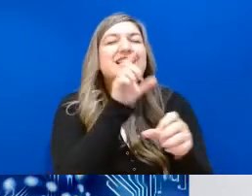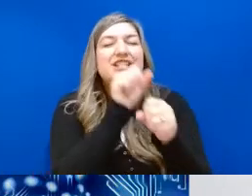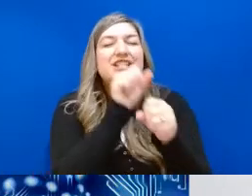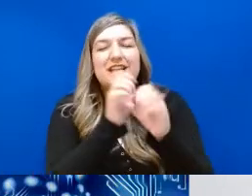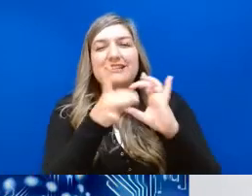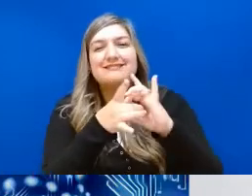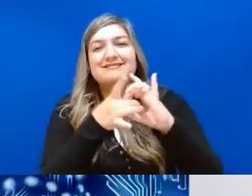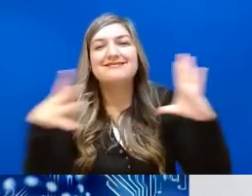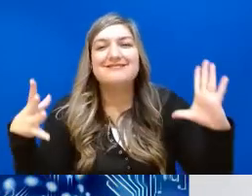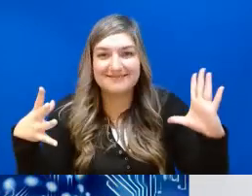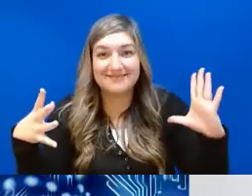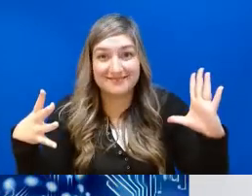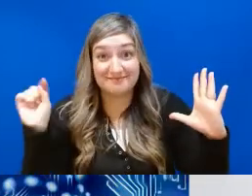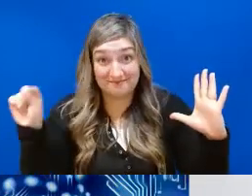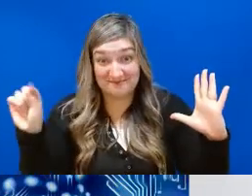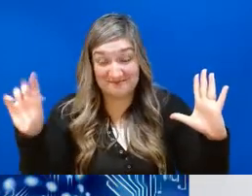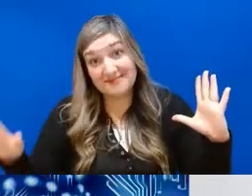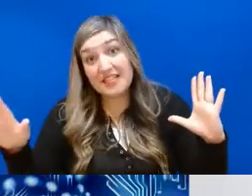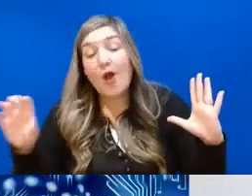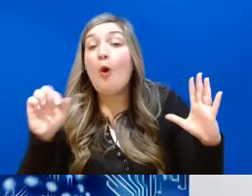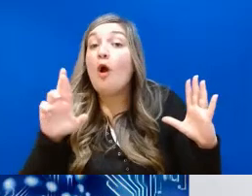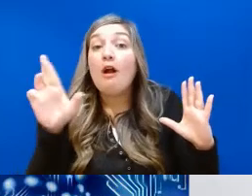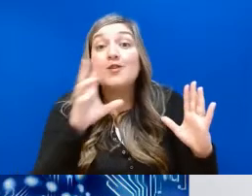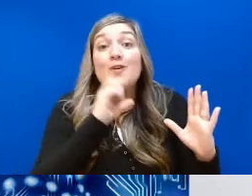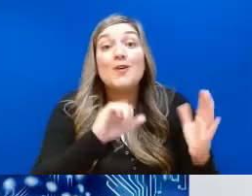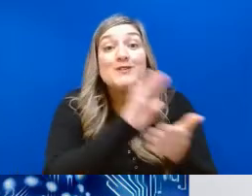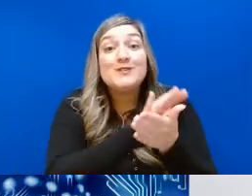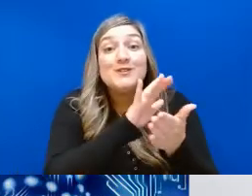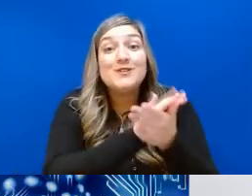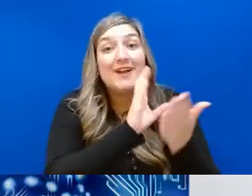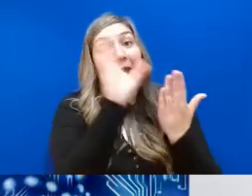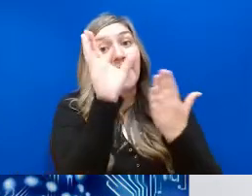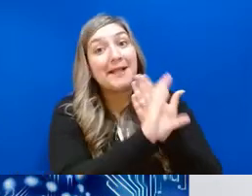Write down on a calendar or a post-it note if that's going to help you further unplug.